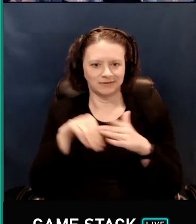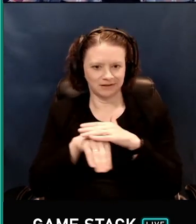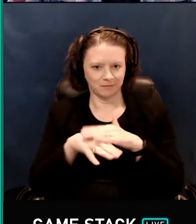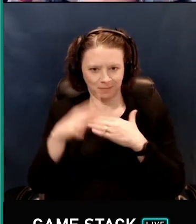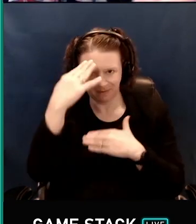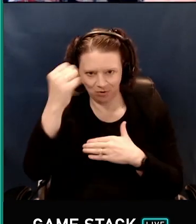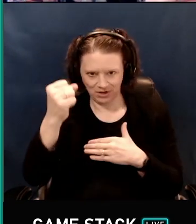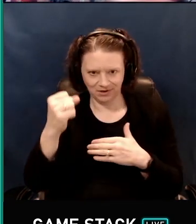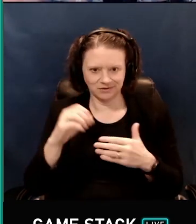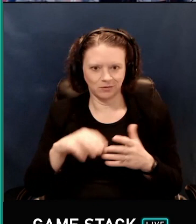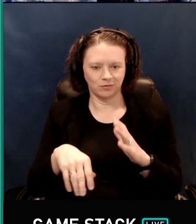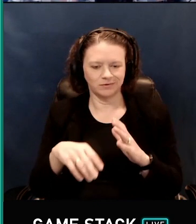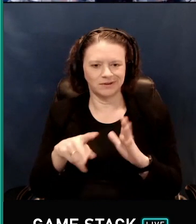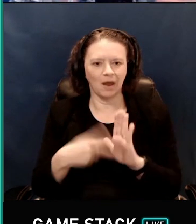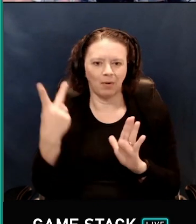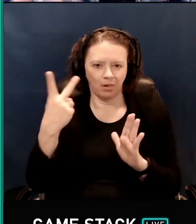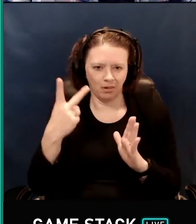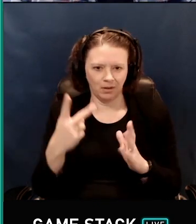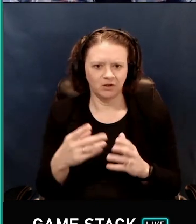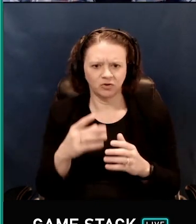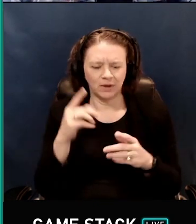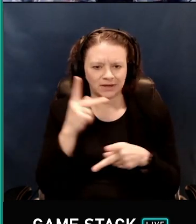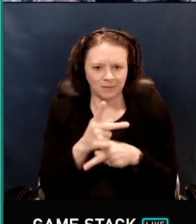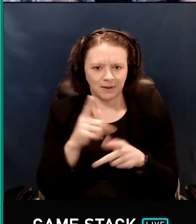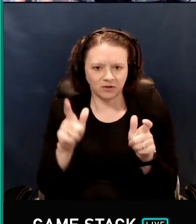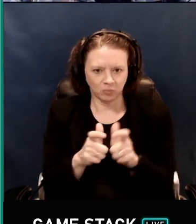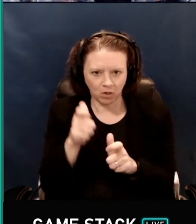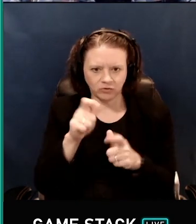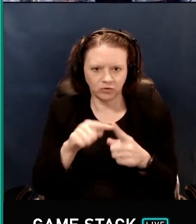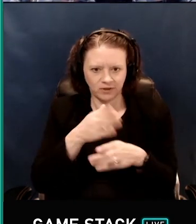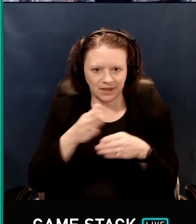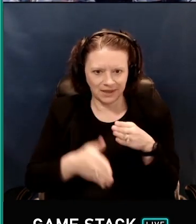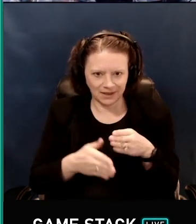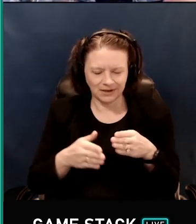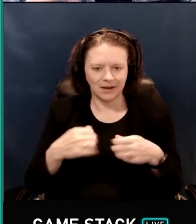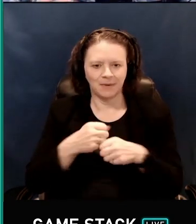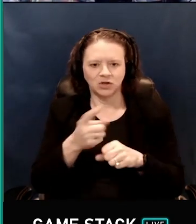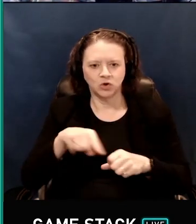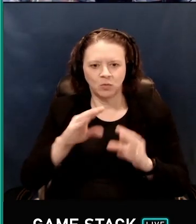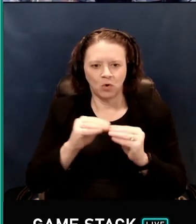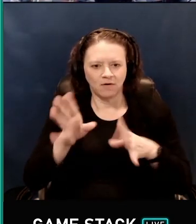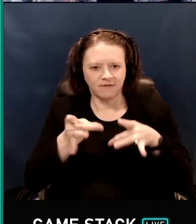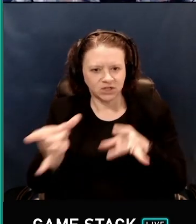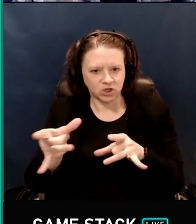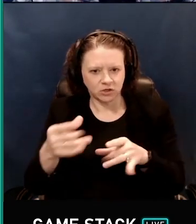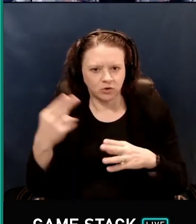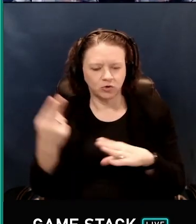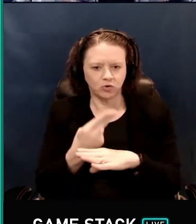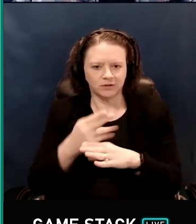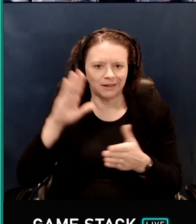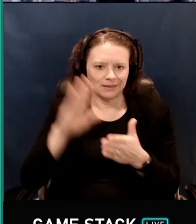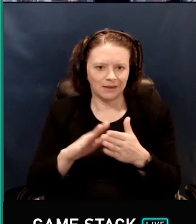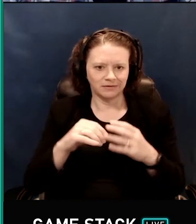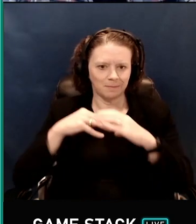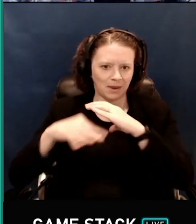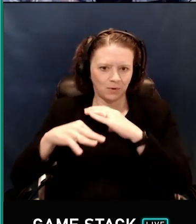Keeping the smallest to the very end actually makes you more efficient, you're using less bandwidth until you really need it.